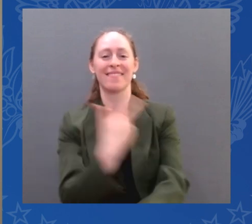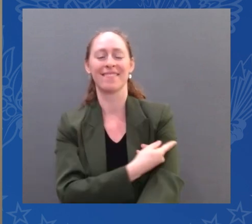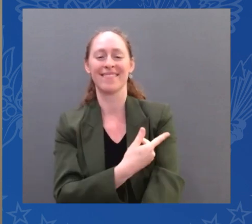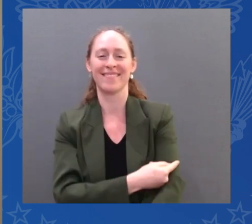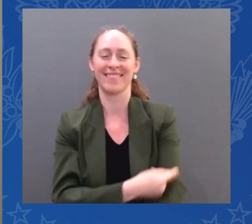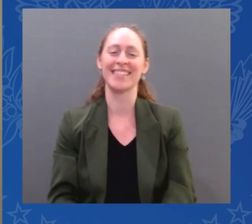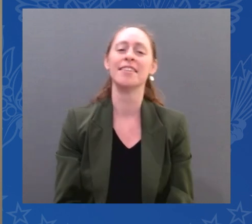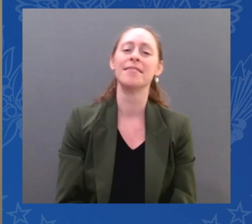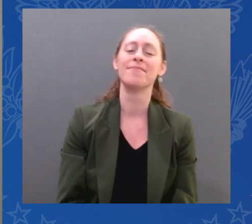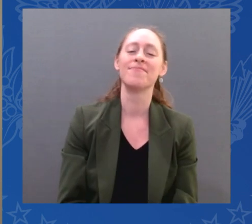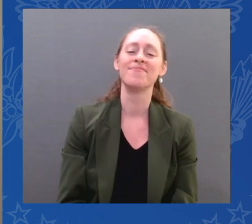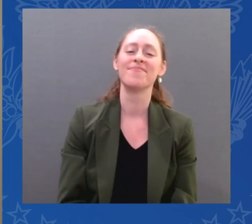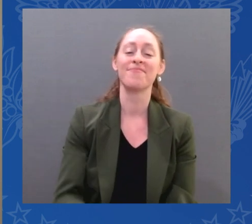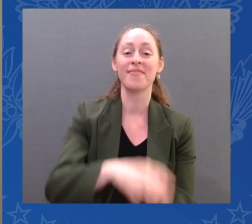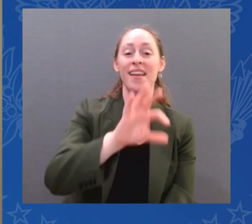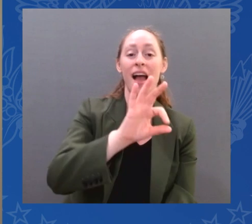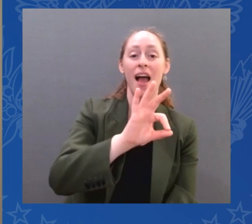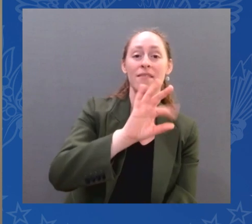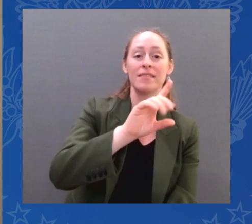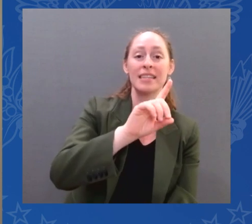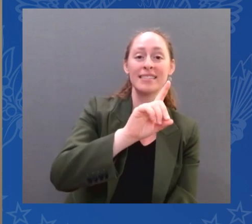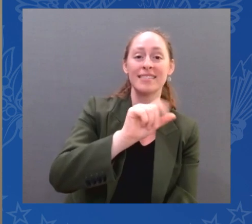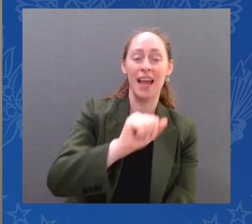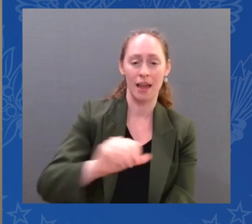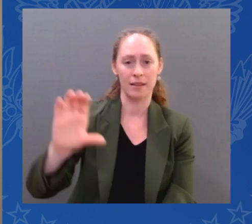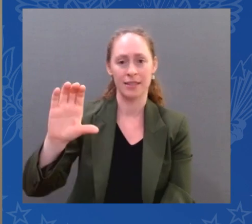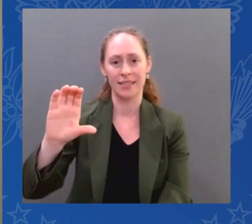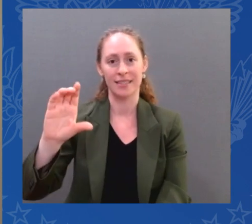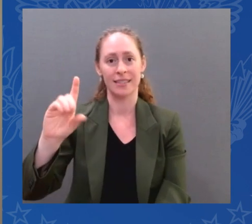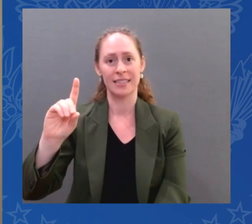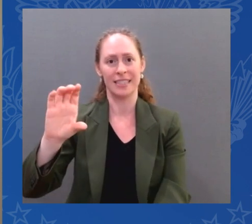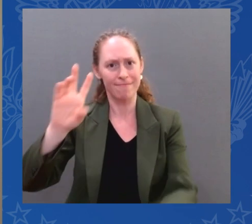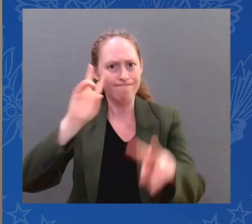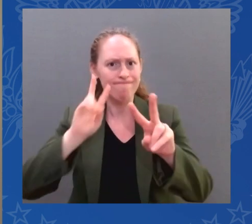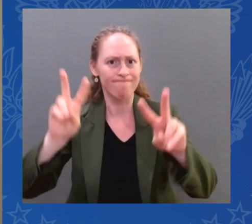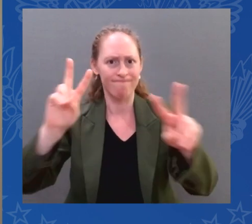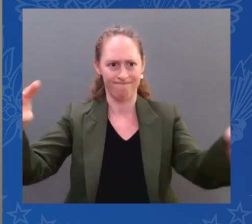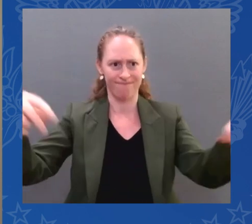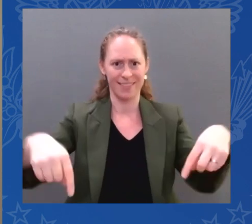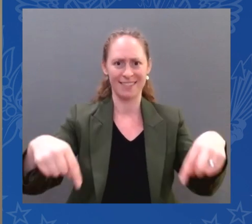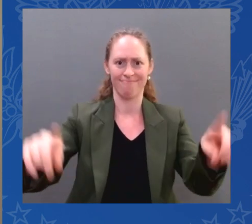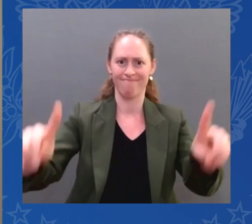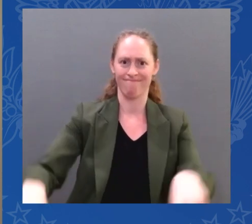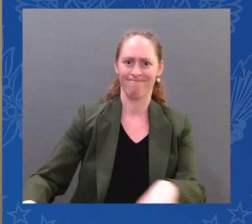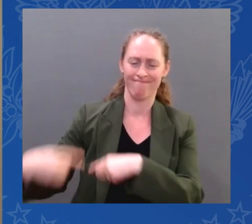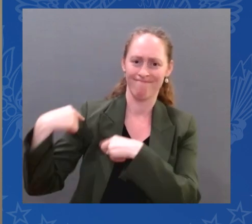for this moment for a long time. Since I took office, we've been committed to making sure every parent